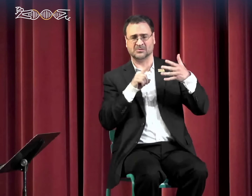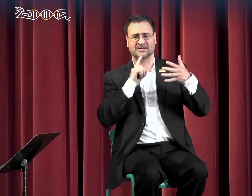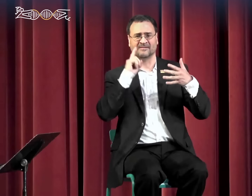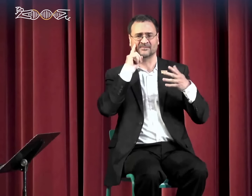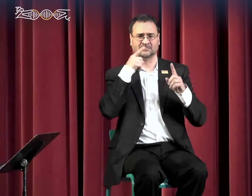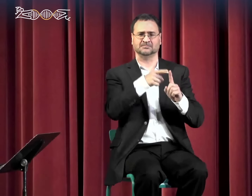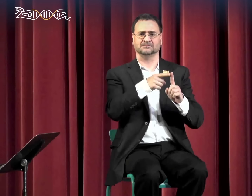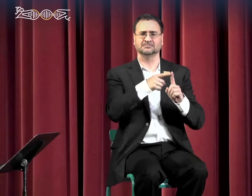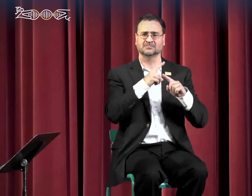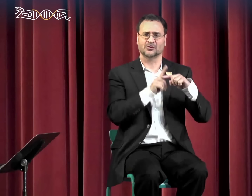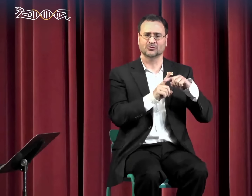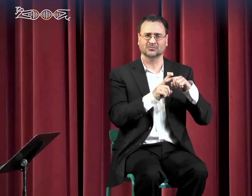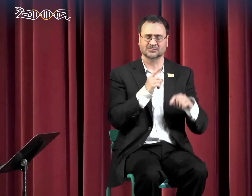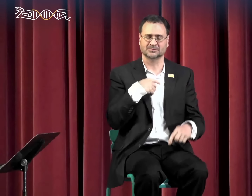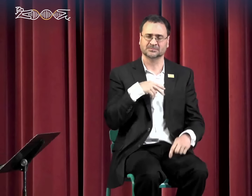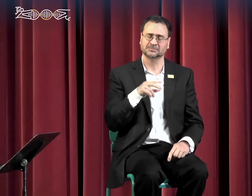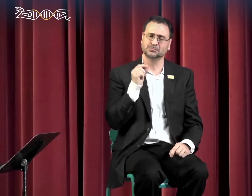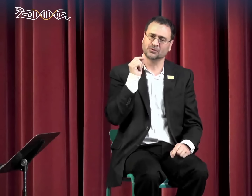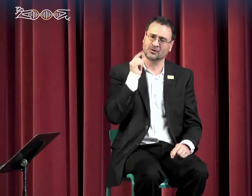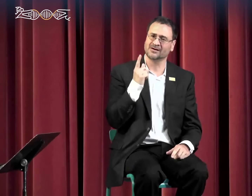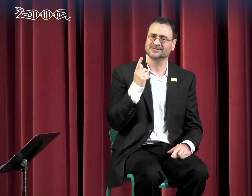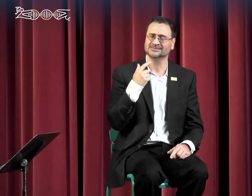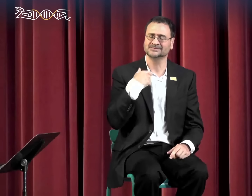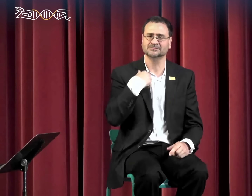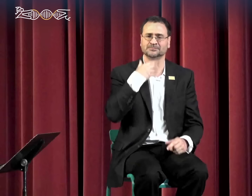review it yourself, Deaf plus individuals were included,